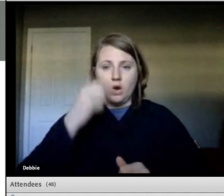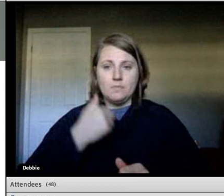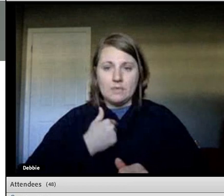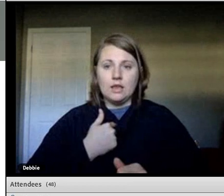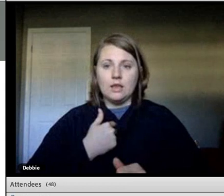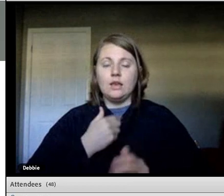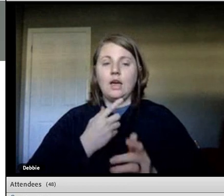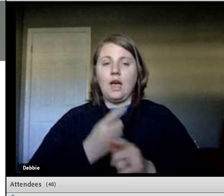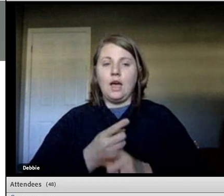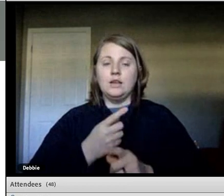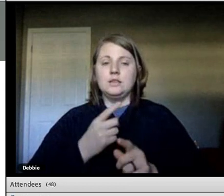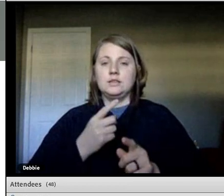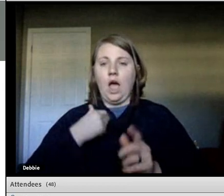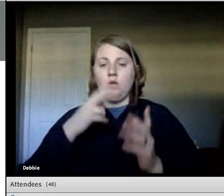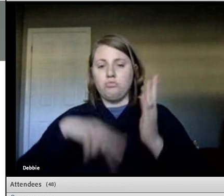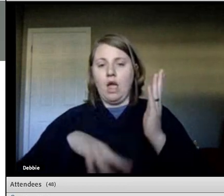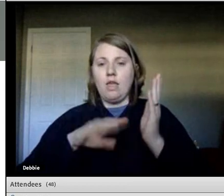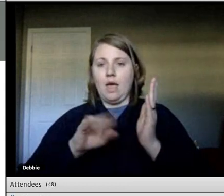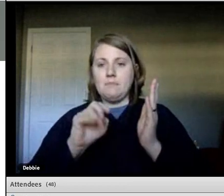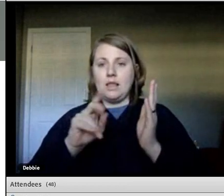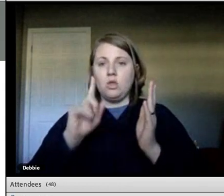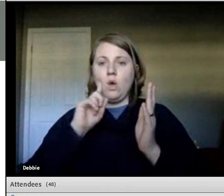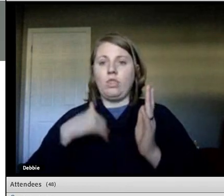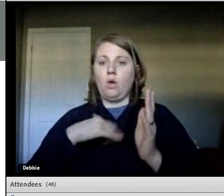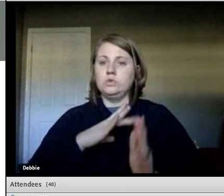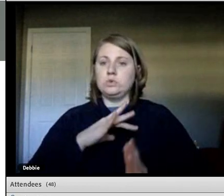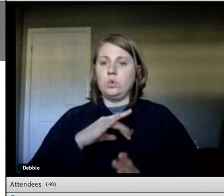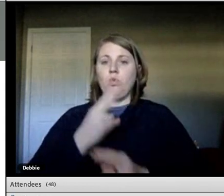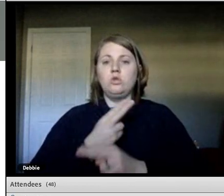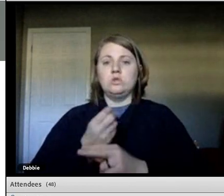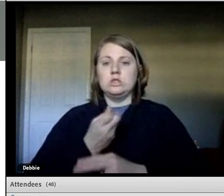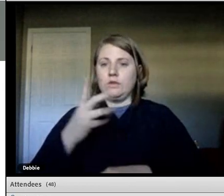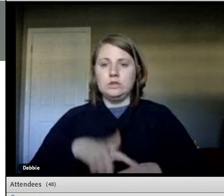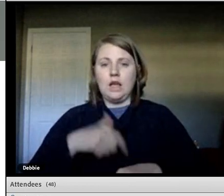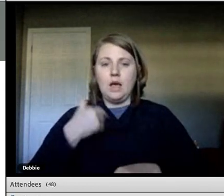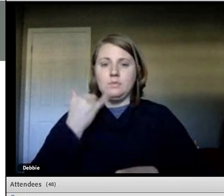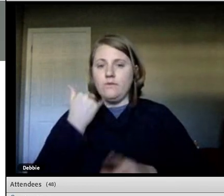and we used it a couple times when we were lost to talk with people that we didn't know.